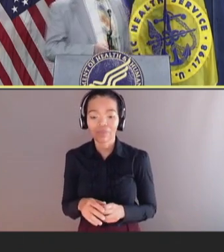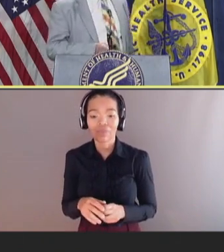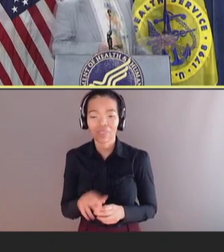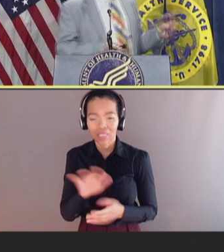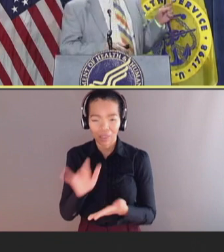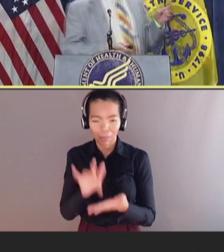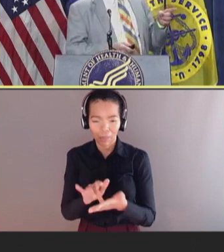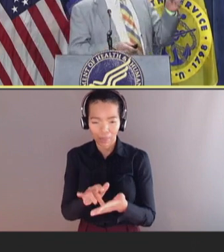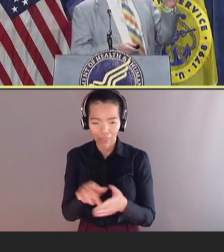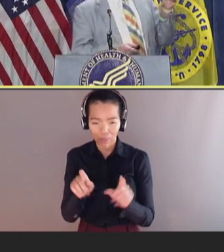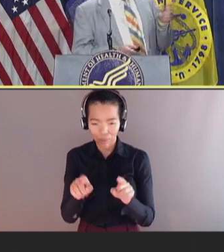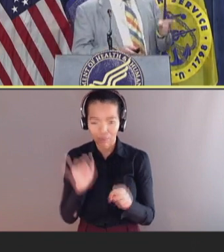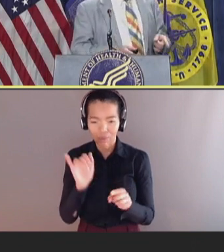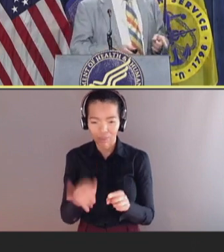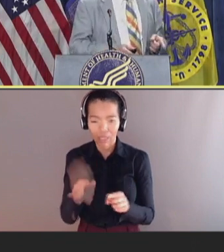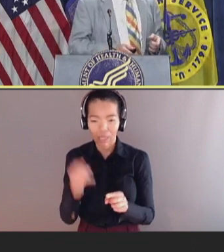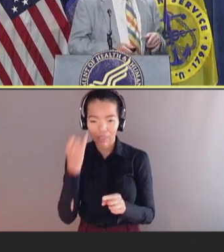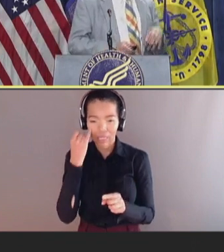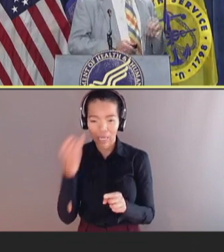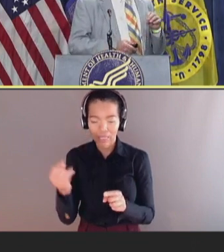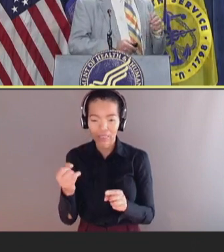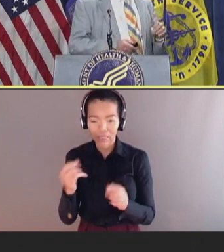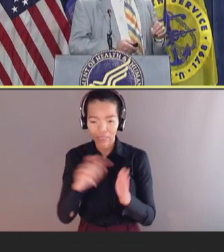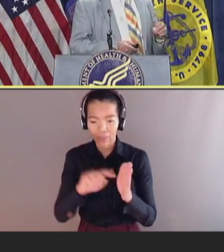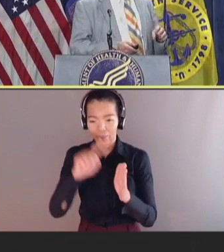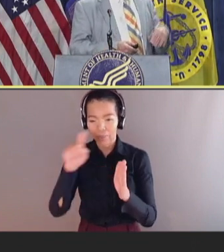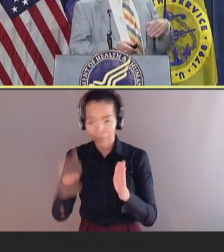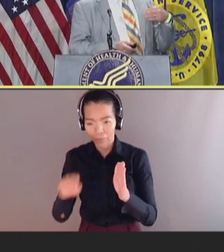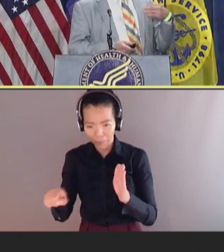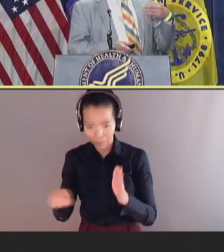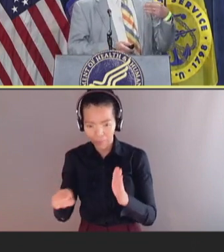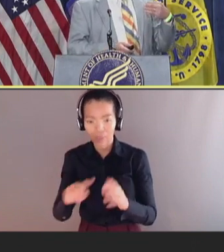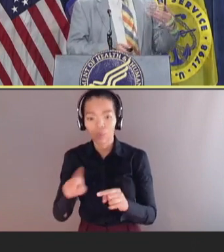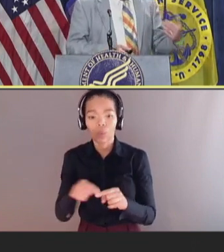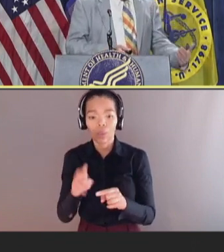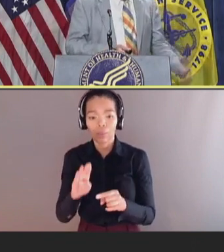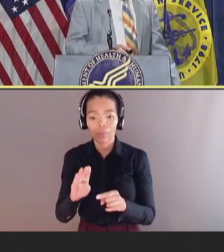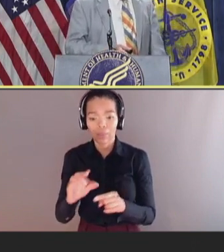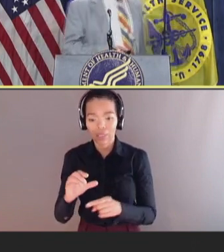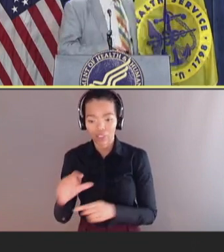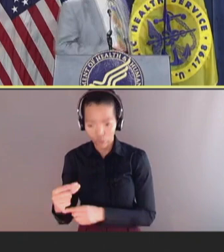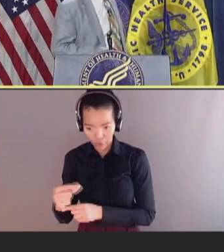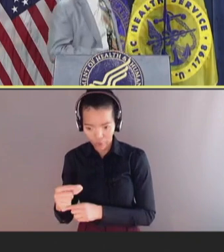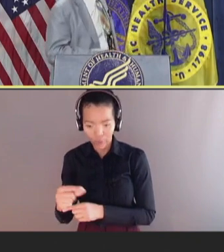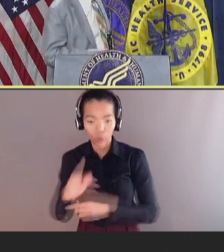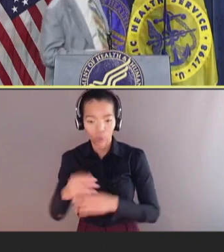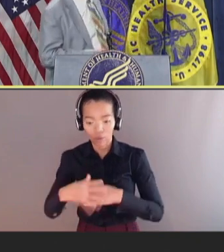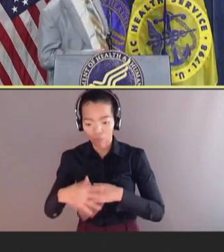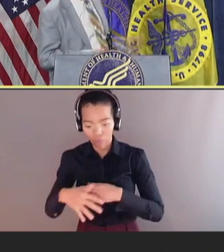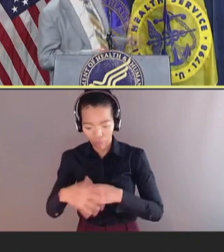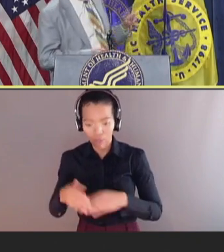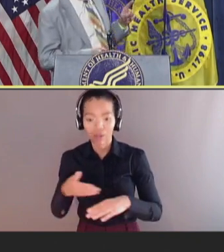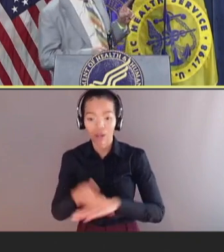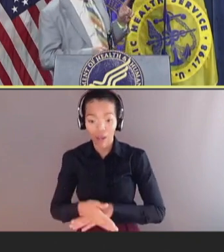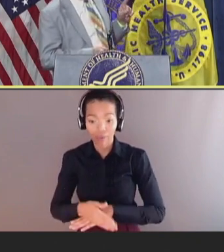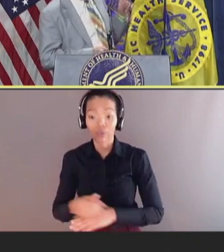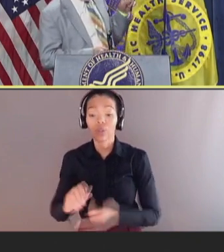that's our idealized curve of BCG shedding after an intradermal vaccination. We have